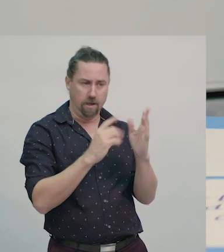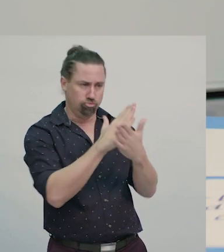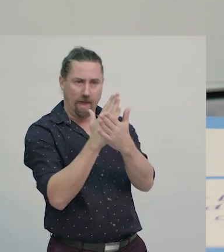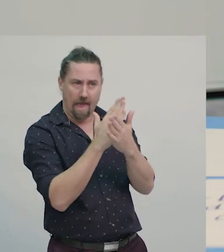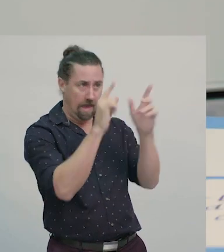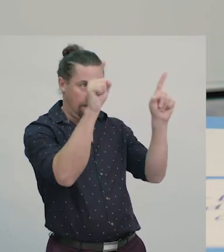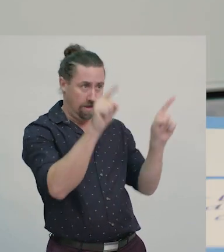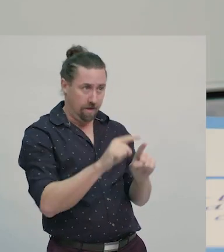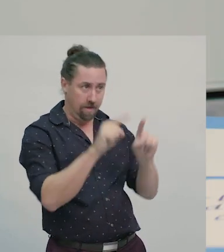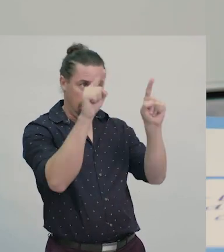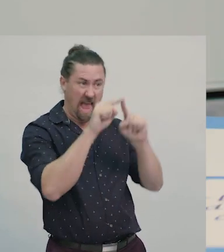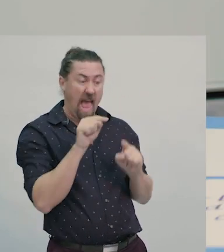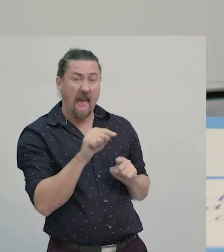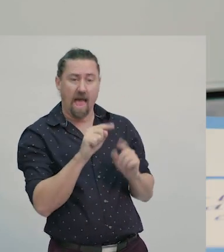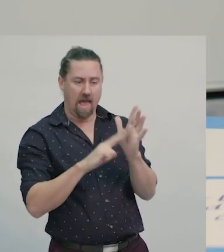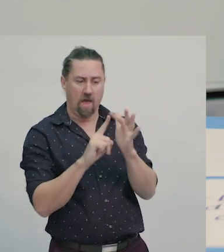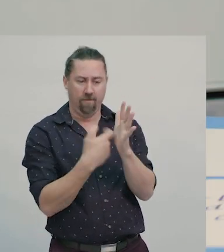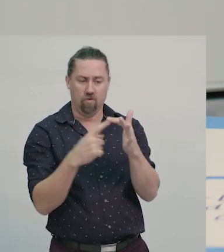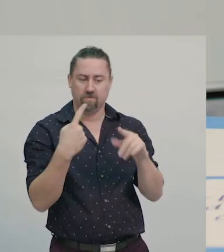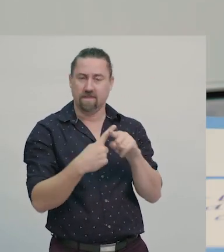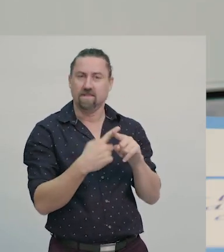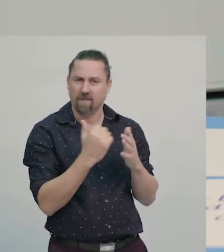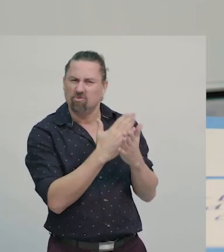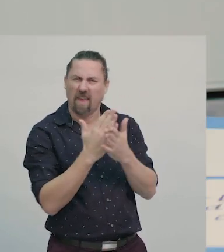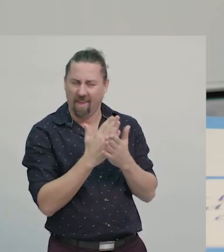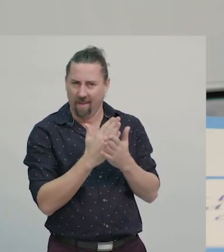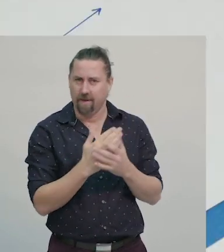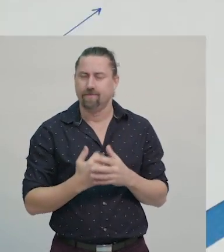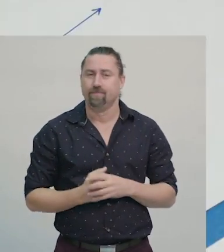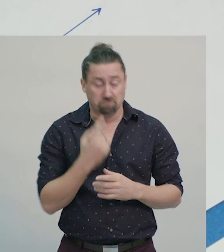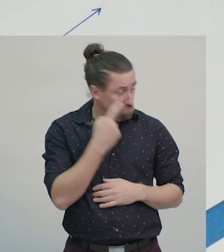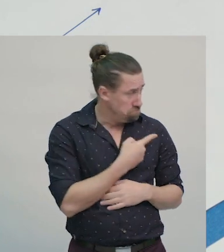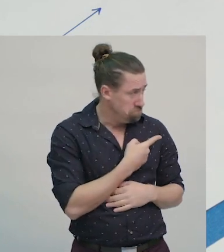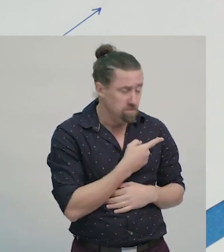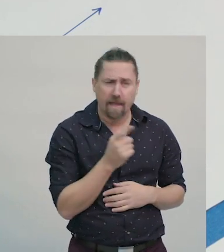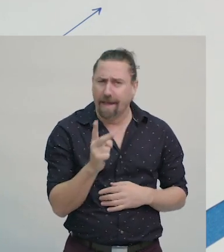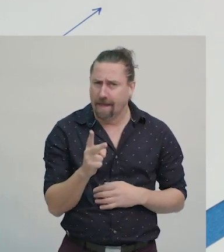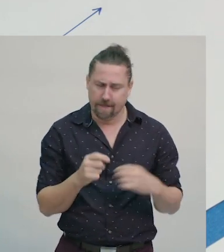Let's have another look at our diagram, and let's think about the angles A and B.